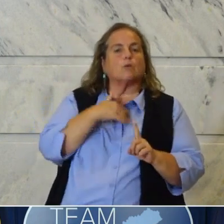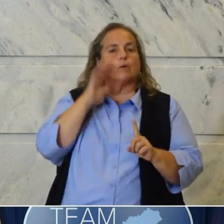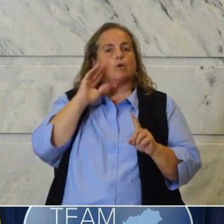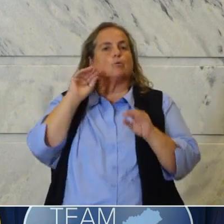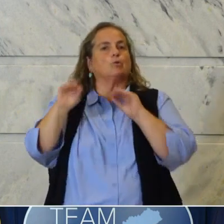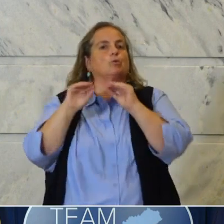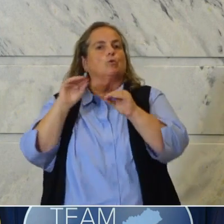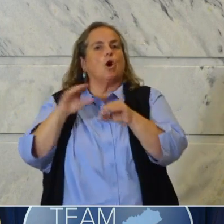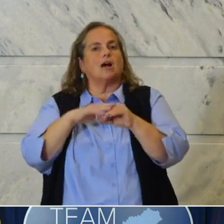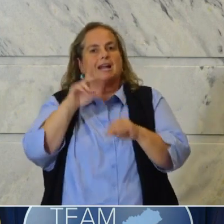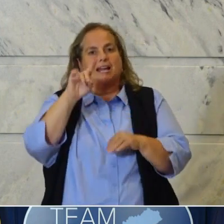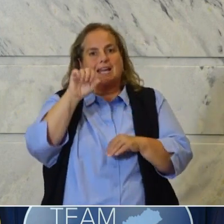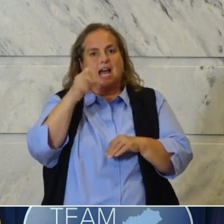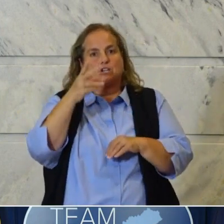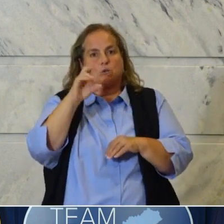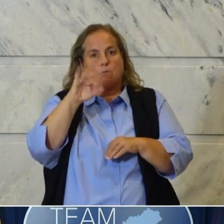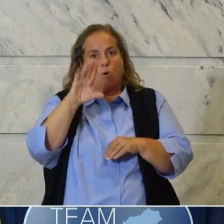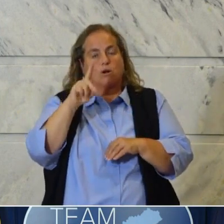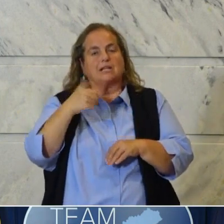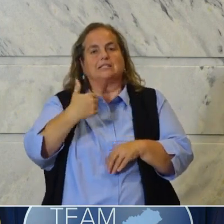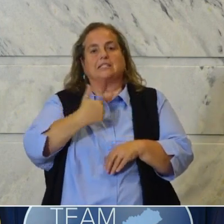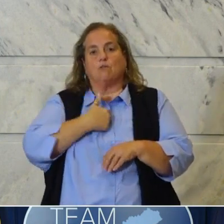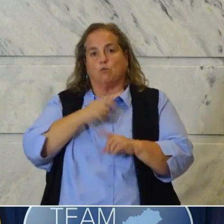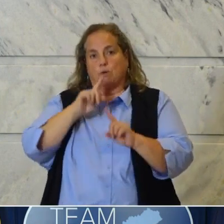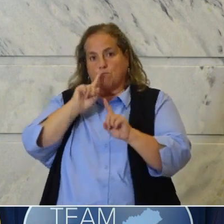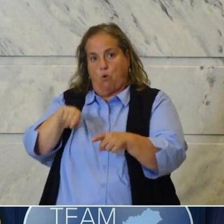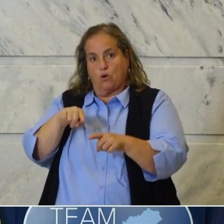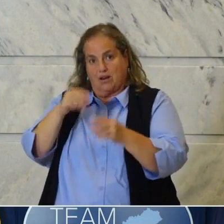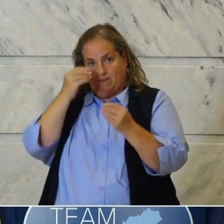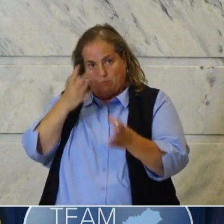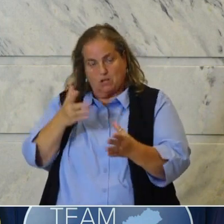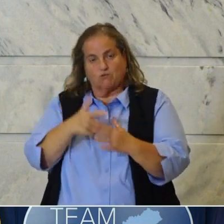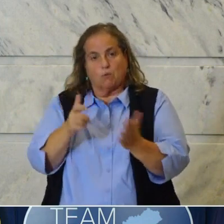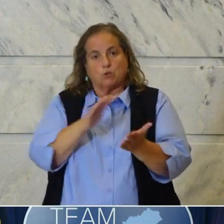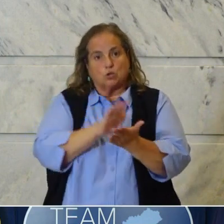that will be self reported information. Just four numbers make it available in